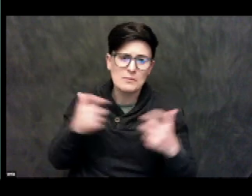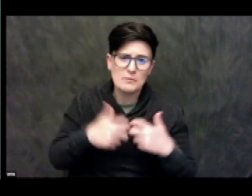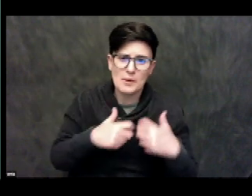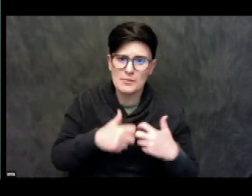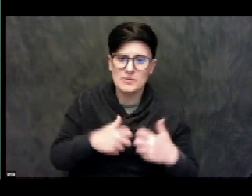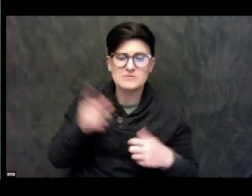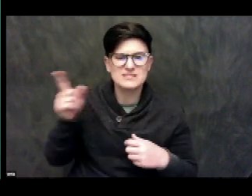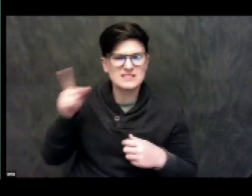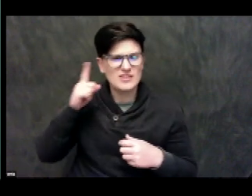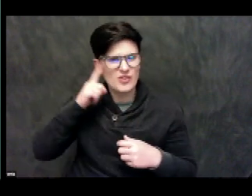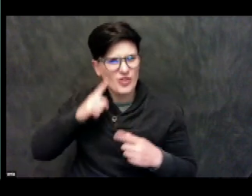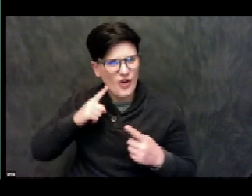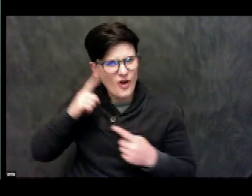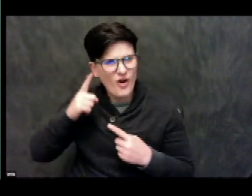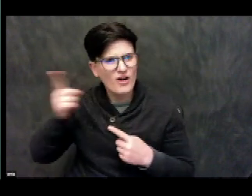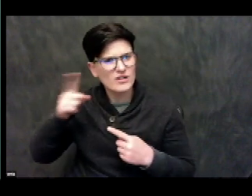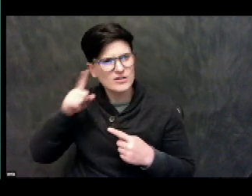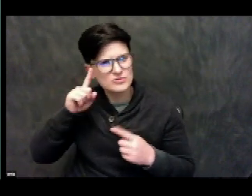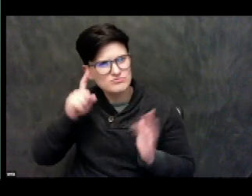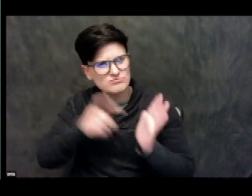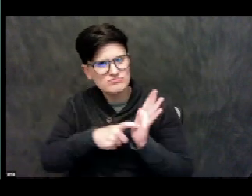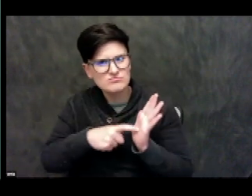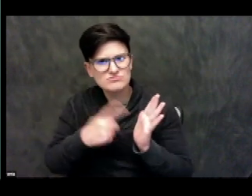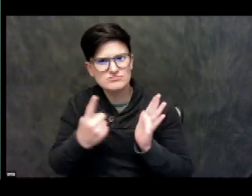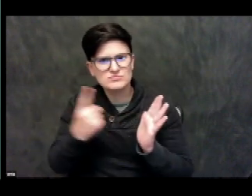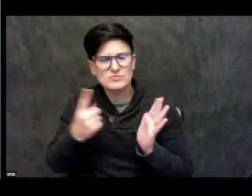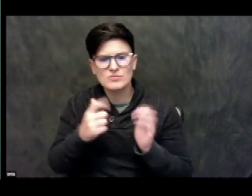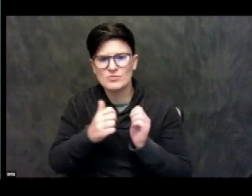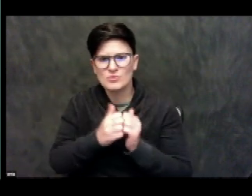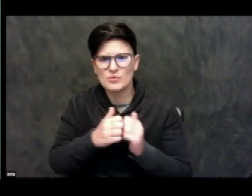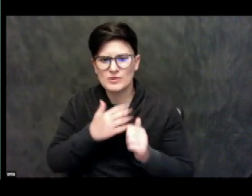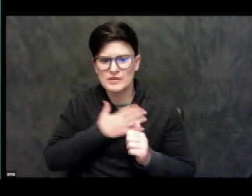with my son's spine on during the second pregnancy.